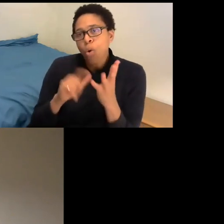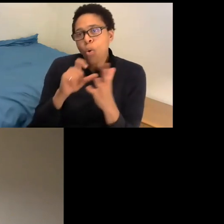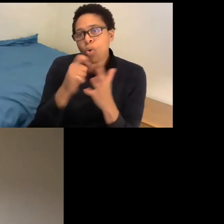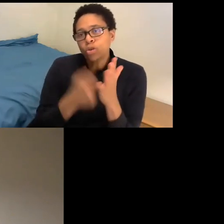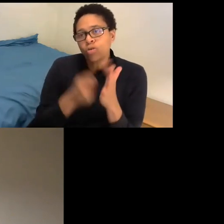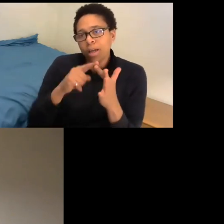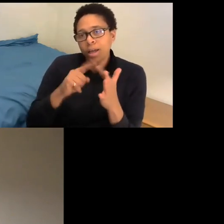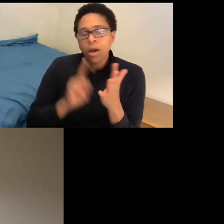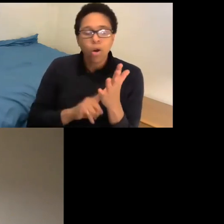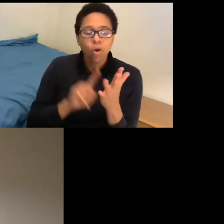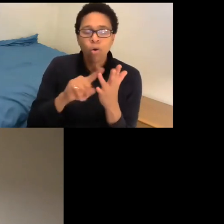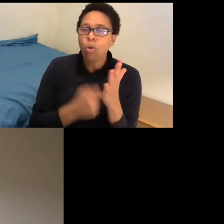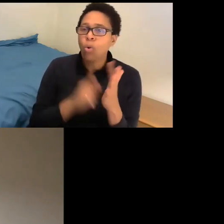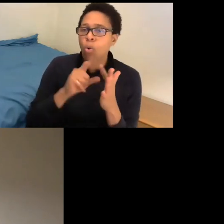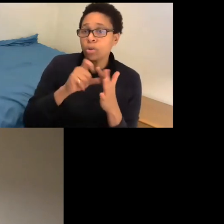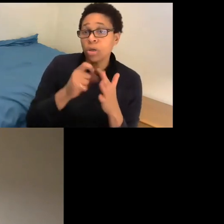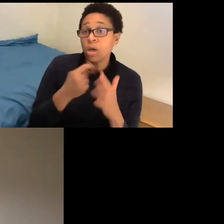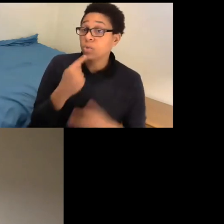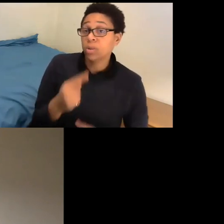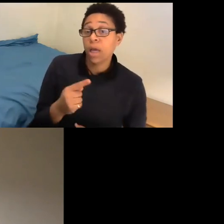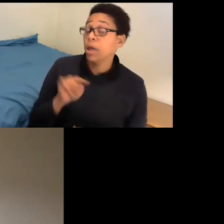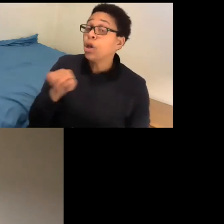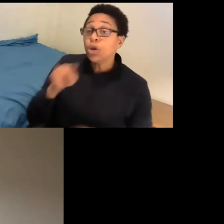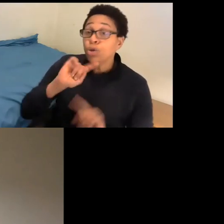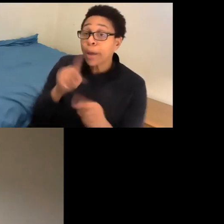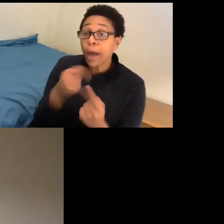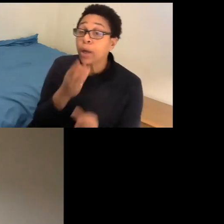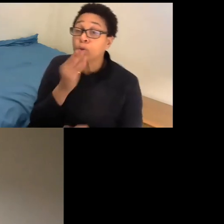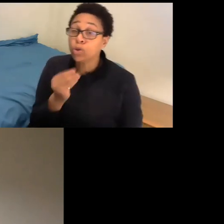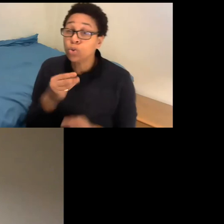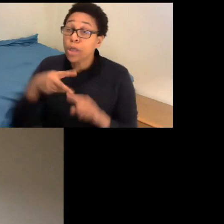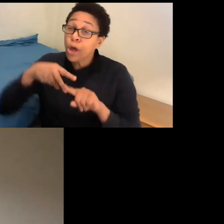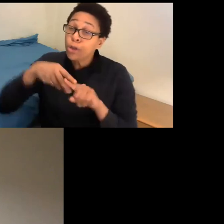tools to dismantle the Master's house. But then Ani DiFranco, a